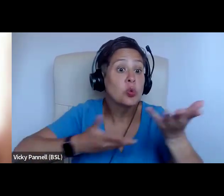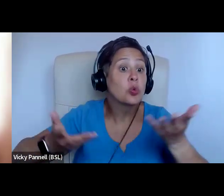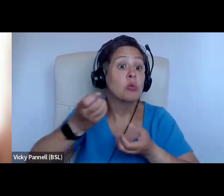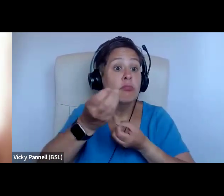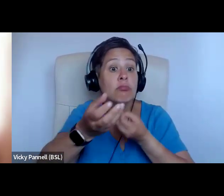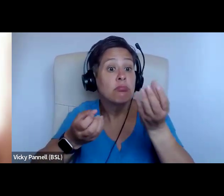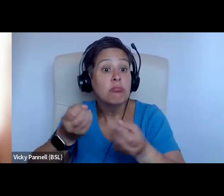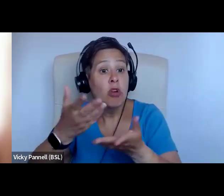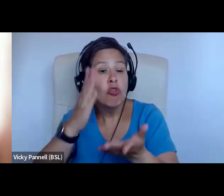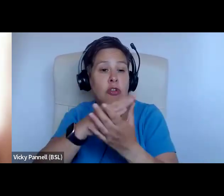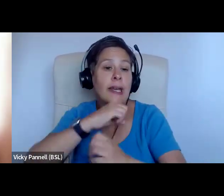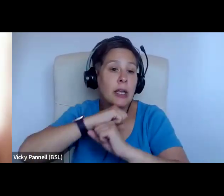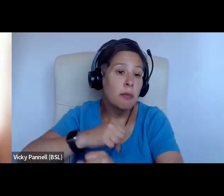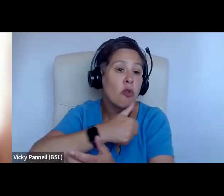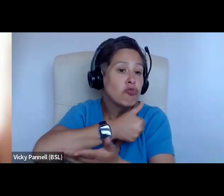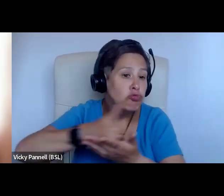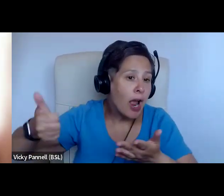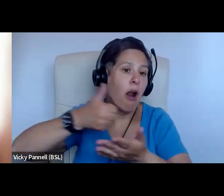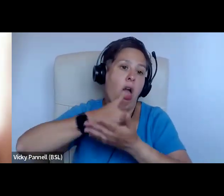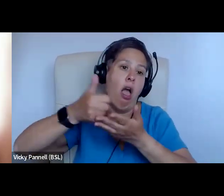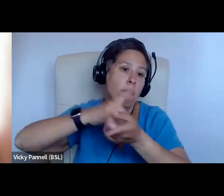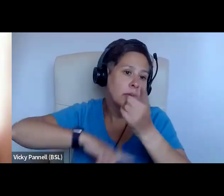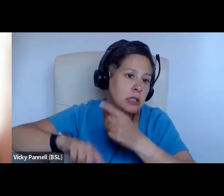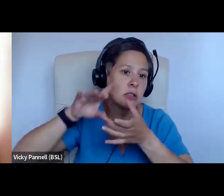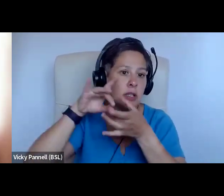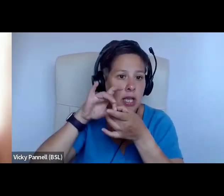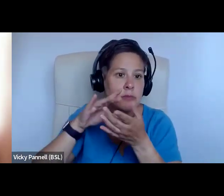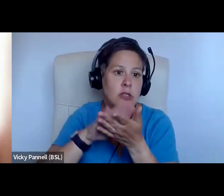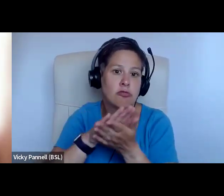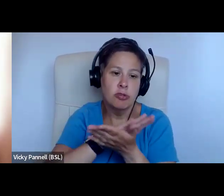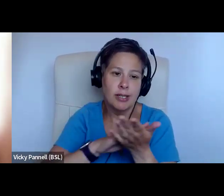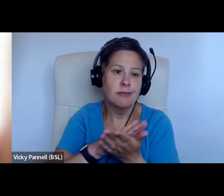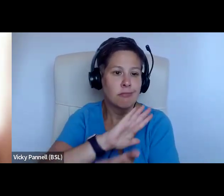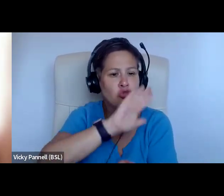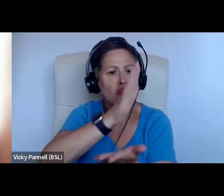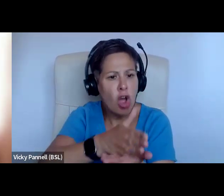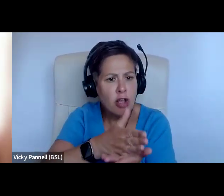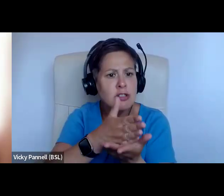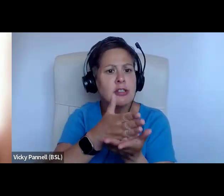I would like to have seen more value placed on the working group students you know,